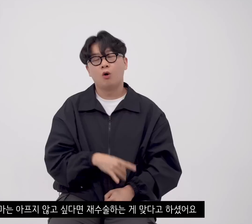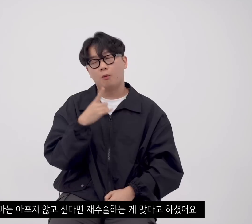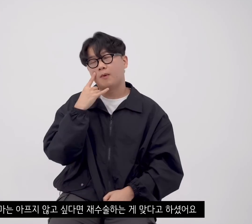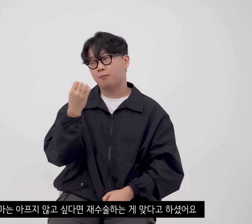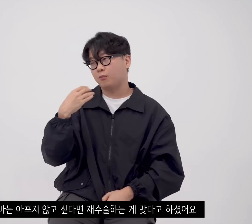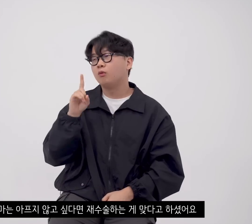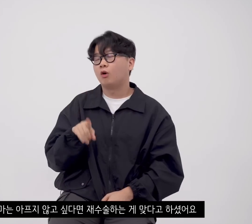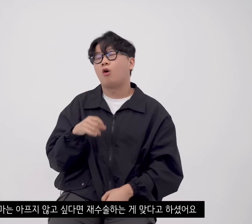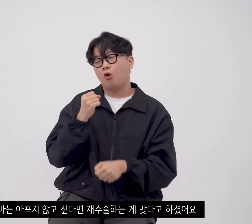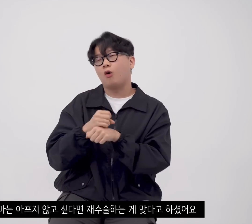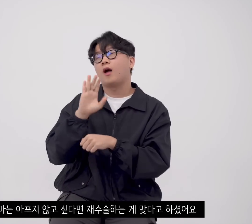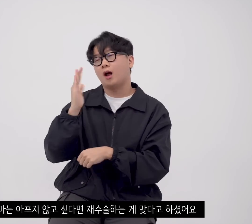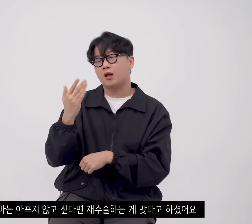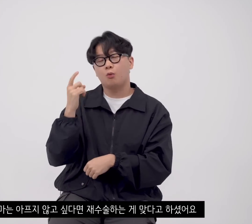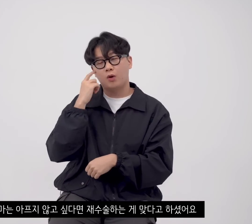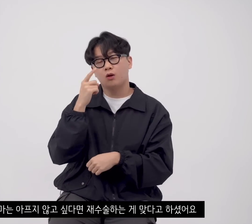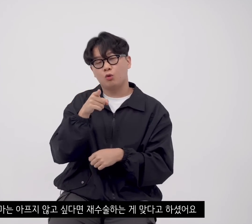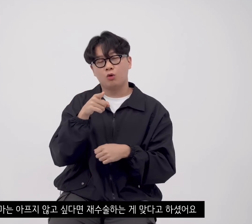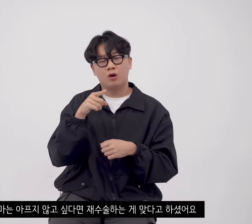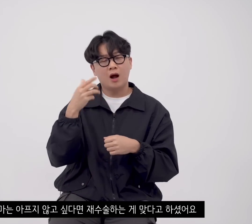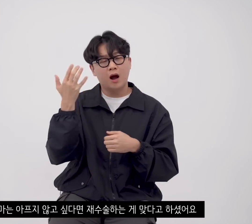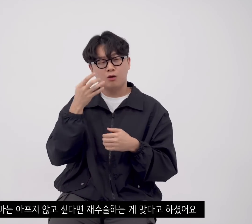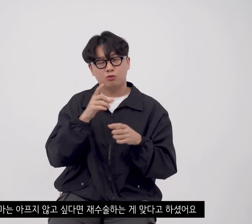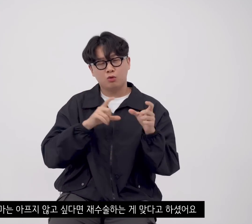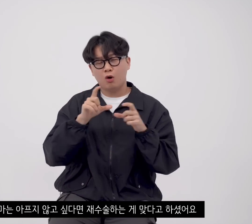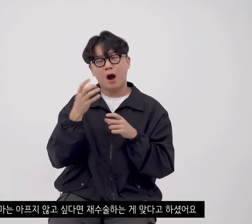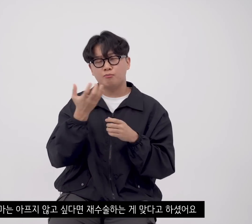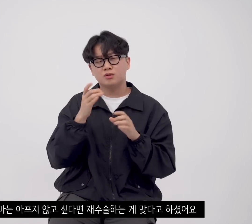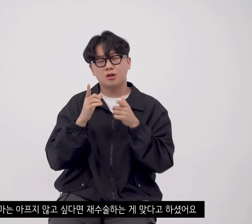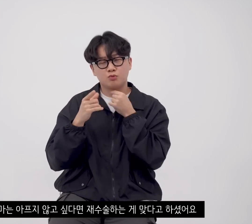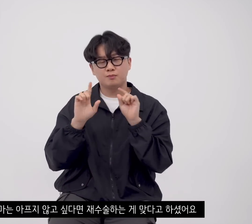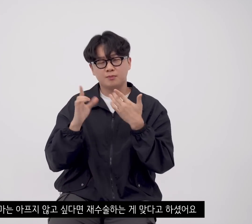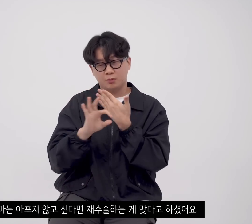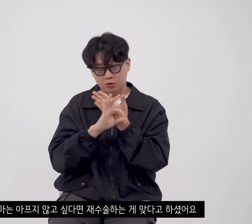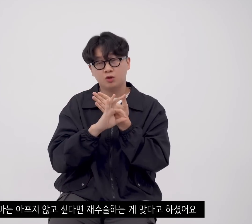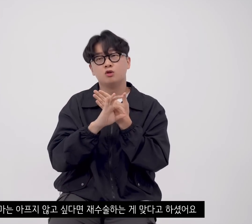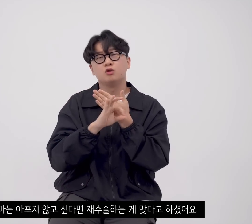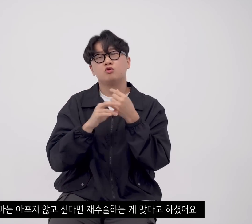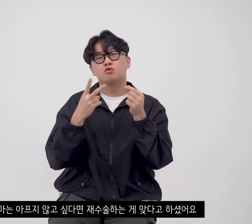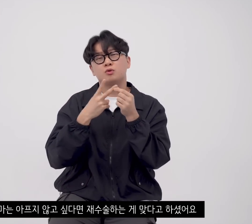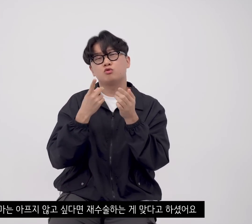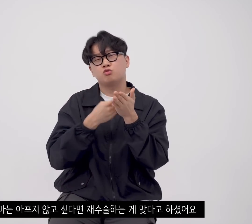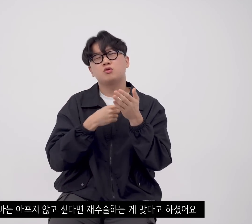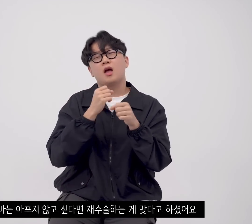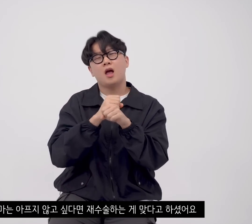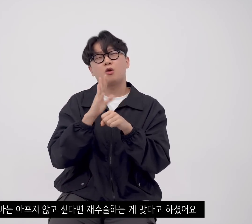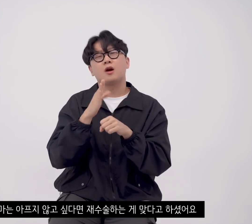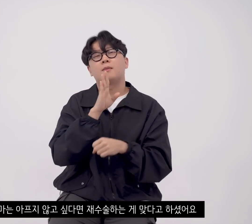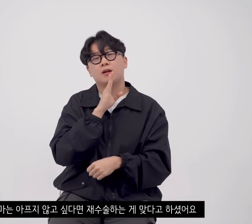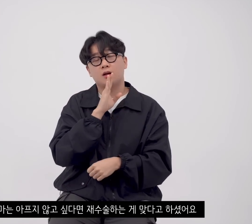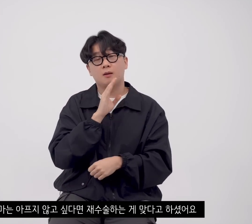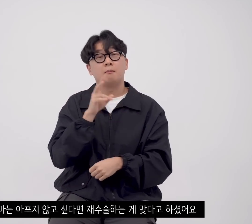My mom said that if I wanted to avoid pain, it was right to have a second surgery.